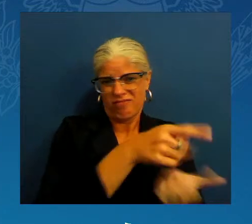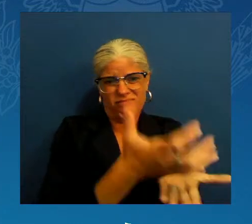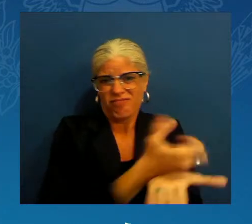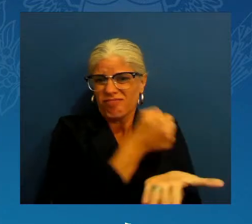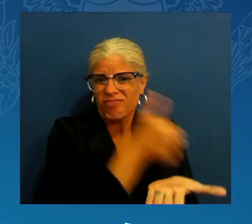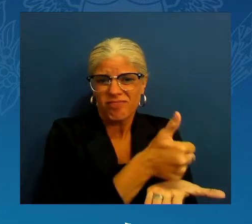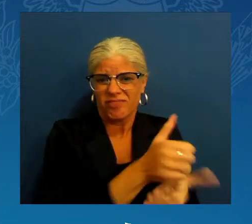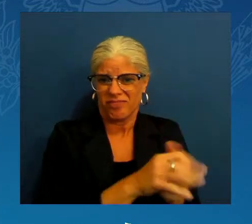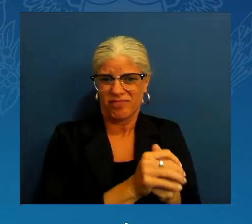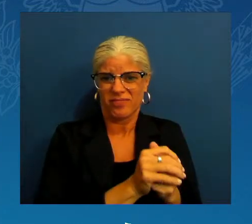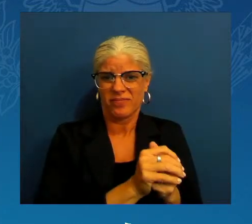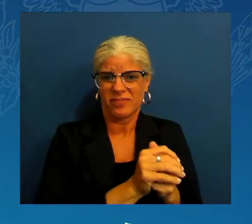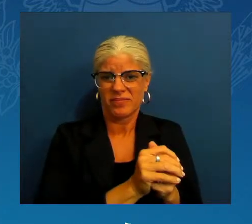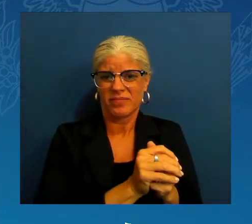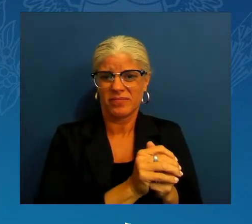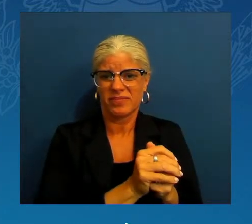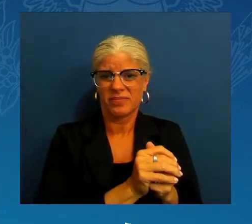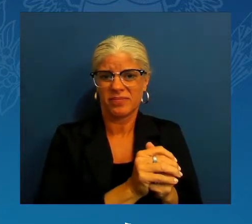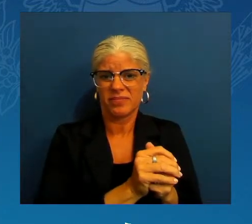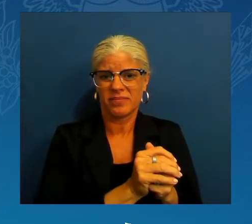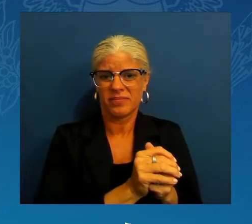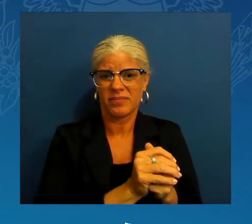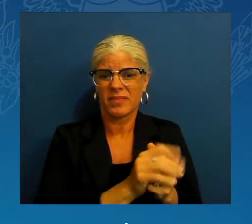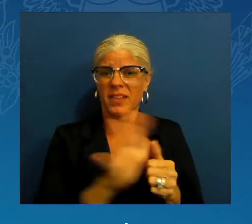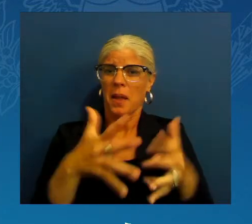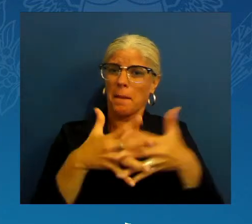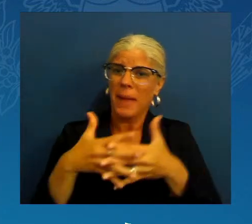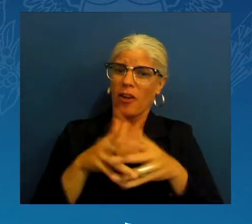The American people deserve a leader who tells the truth,